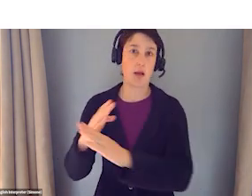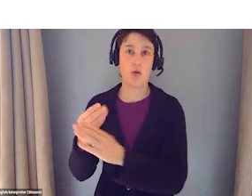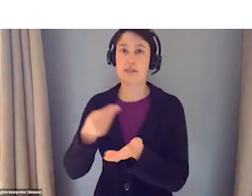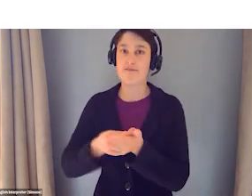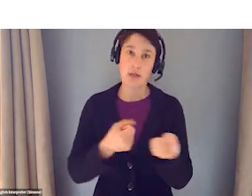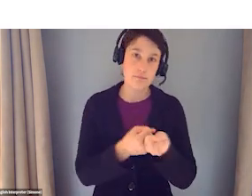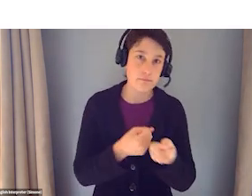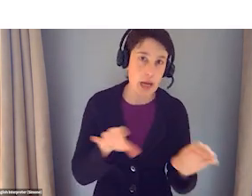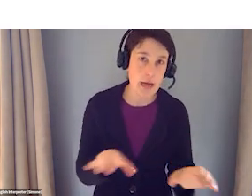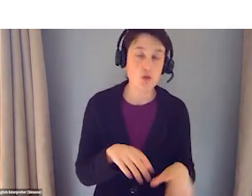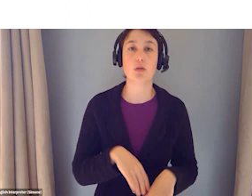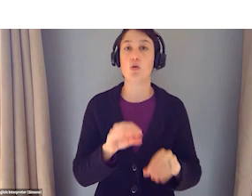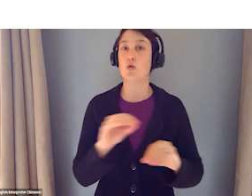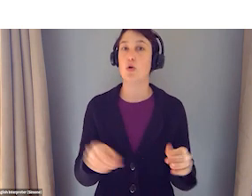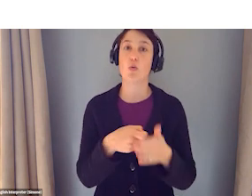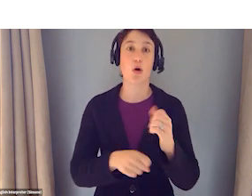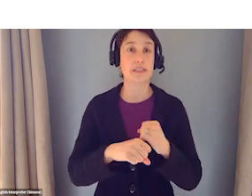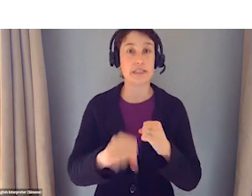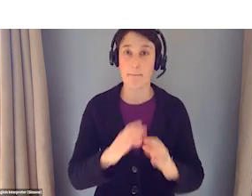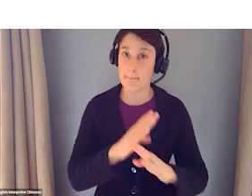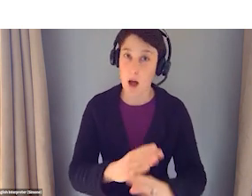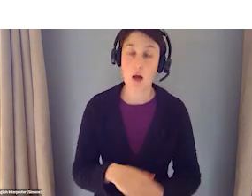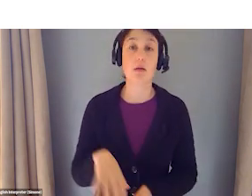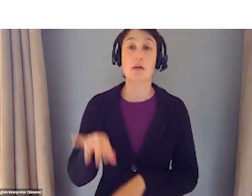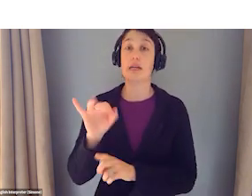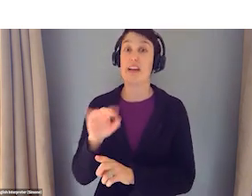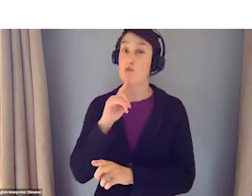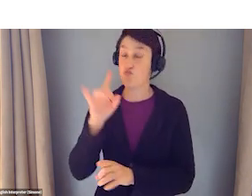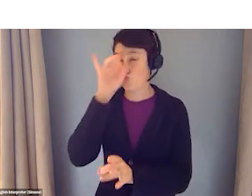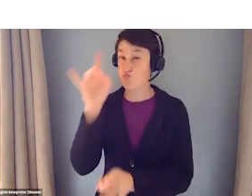If it gets really bad at the end of the project, we can actually report you to FAPIIS,